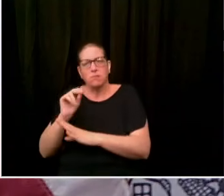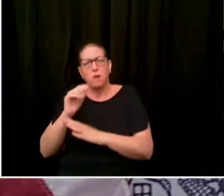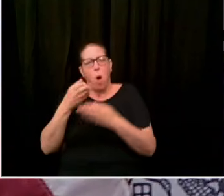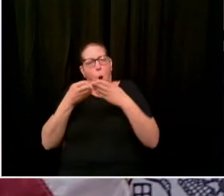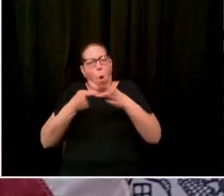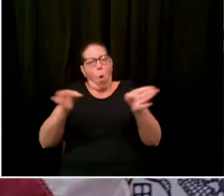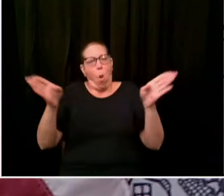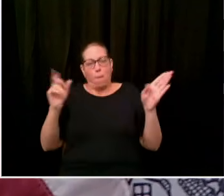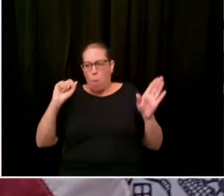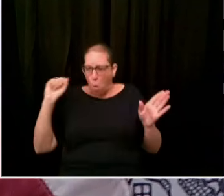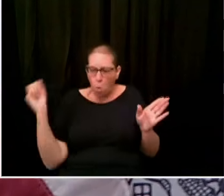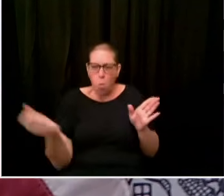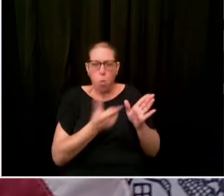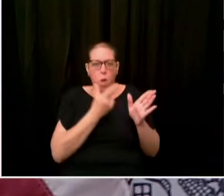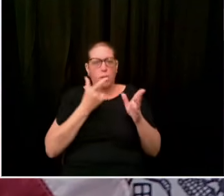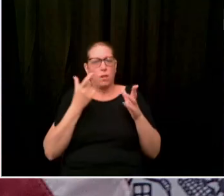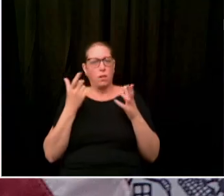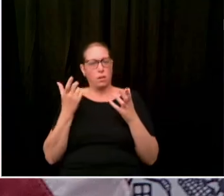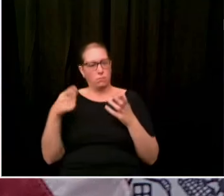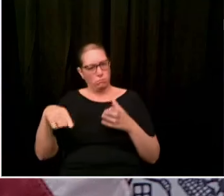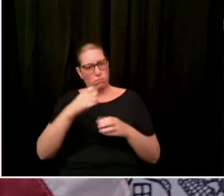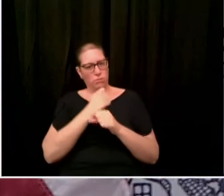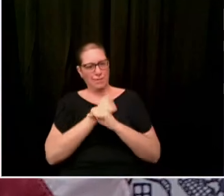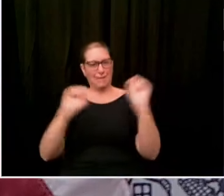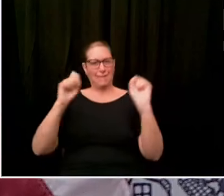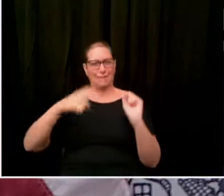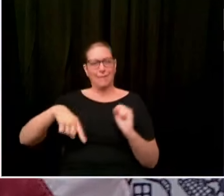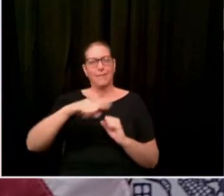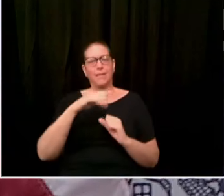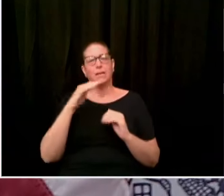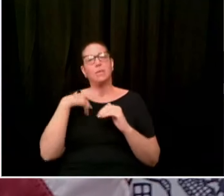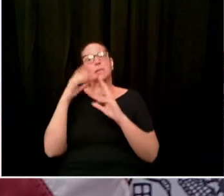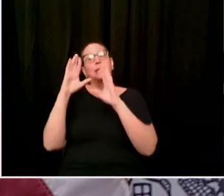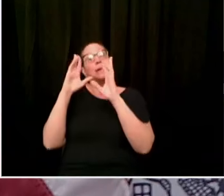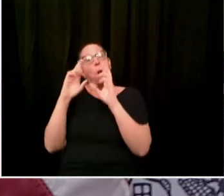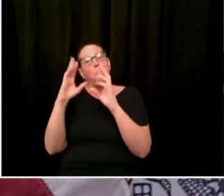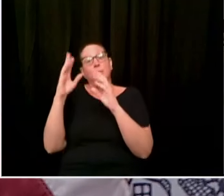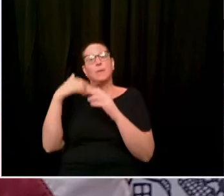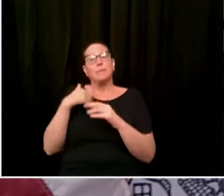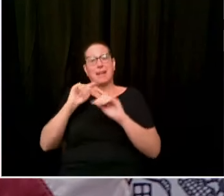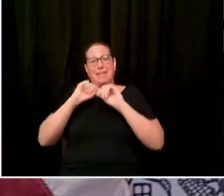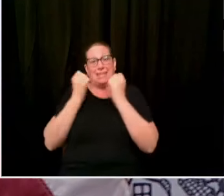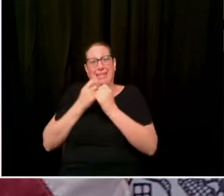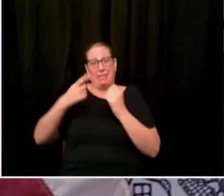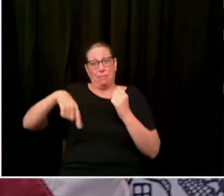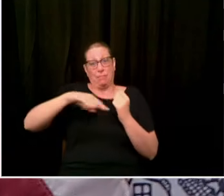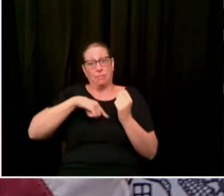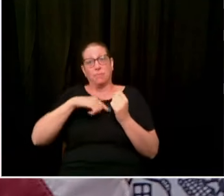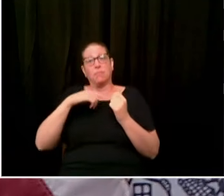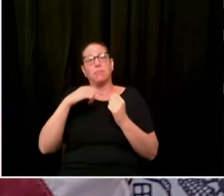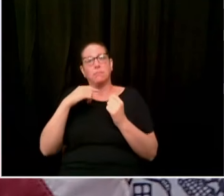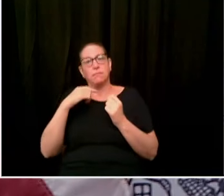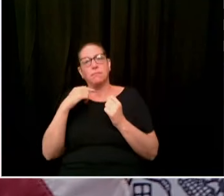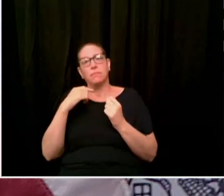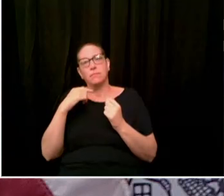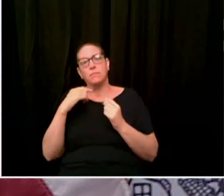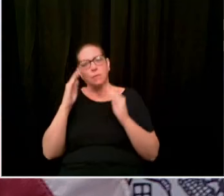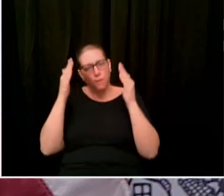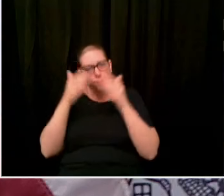YORK CITY, NOTHING ELSE. NO OTHER CONSIDERATIONS. THAT'S WHAT I EXPECT FROM EVERYONE. WE'RE ALL GOING TO MOVE FORWARD